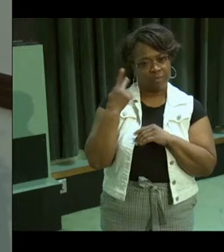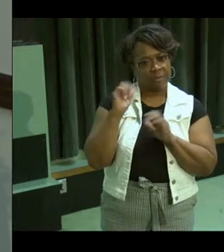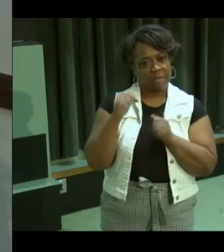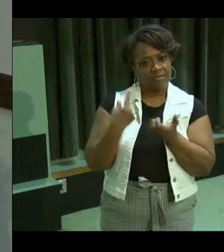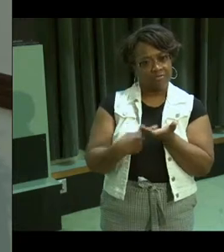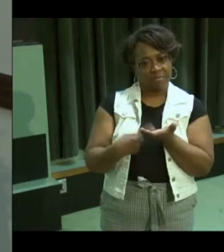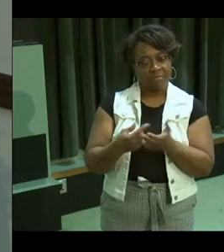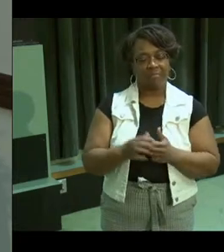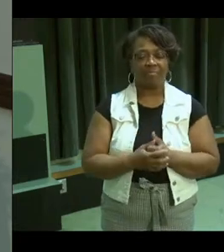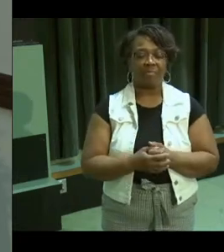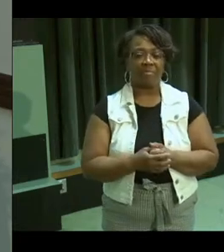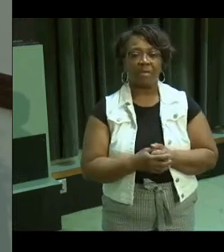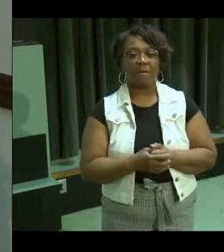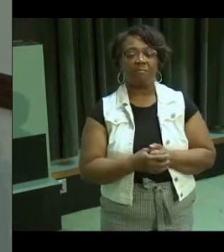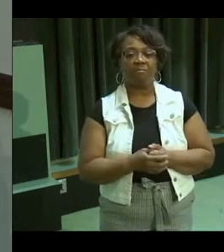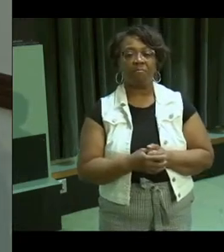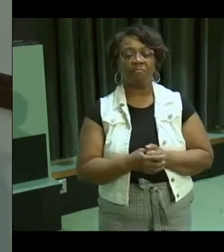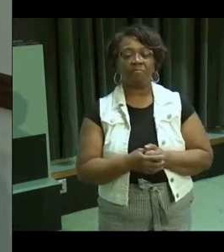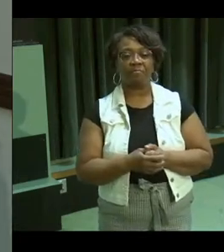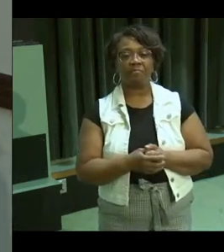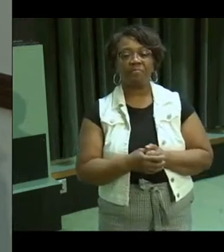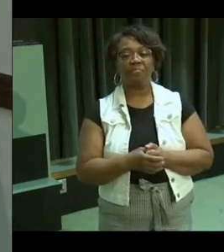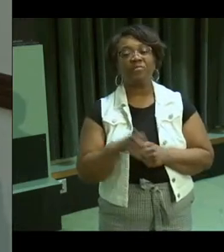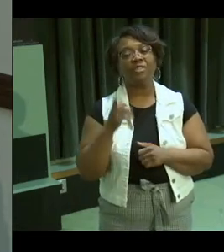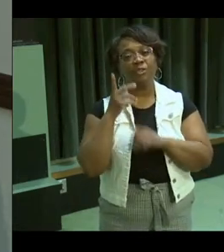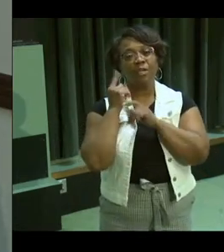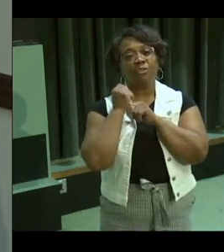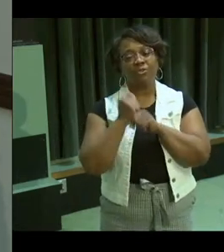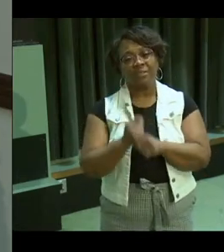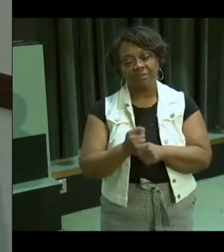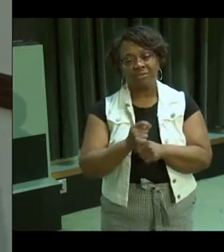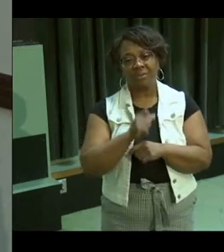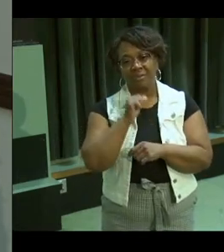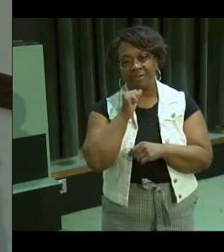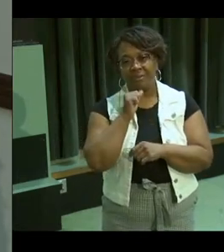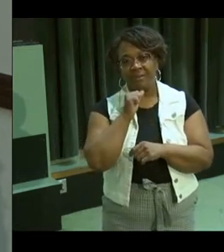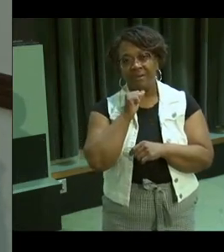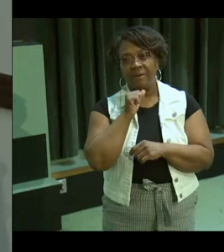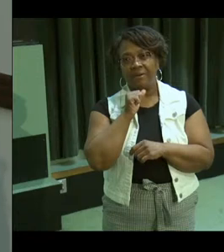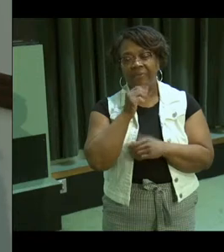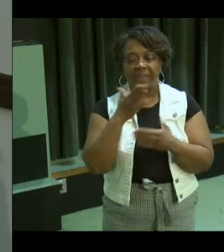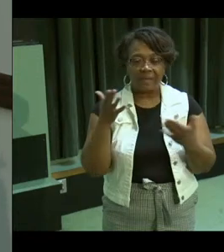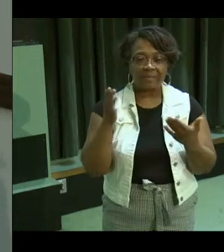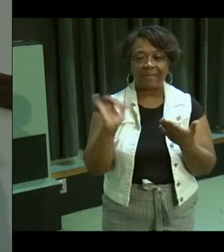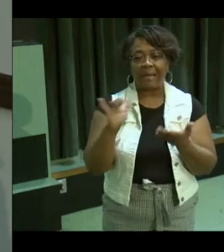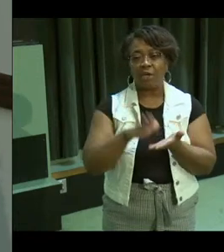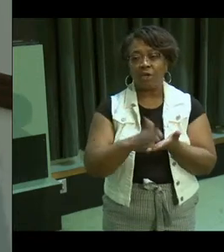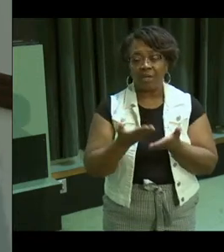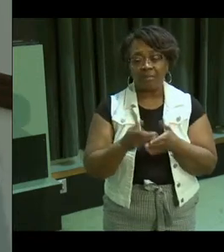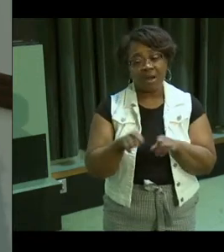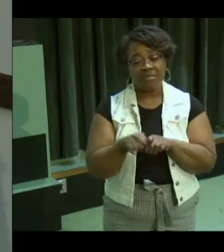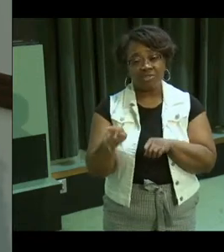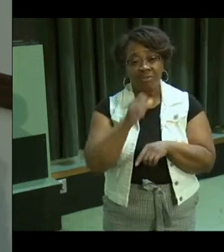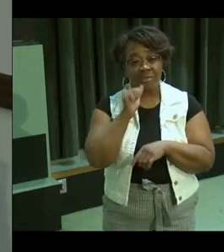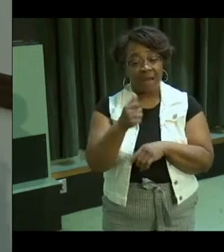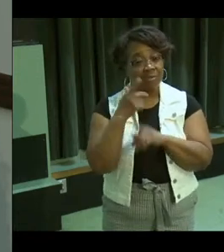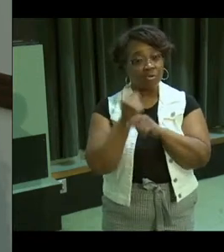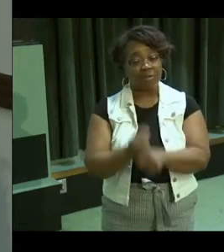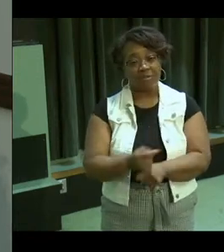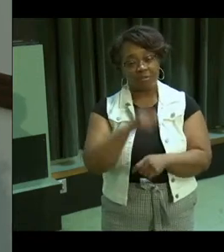her. And I say that, you know, those she did traditional Nonna things like cooking for us. But